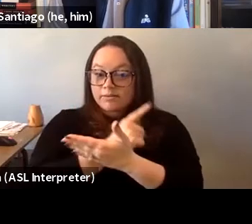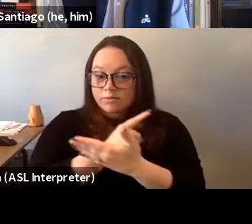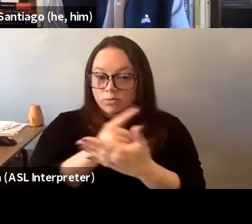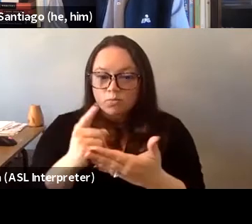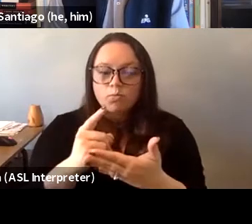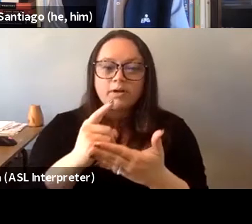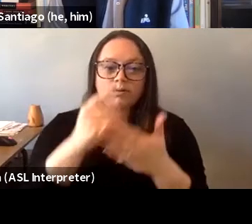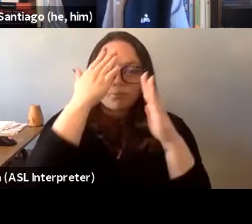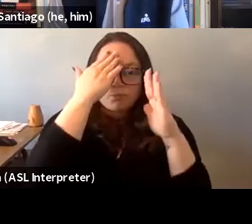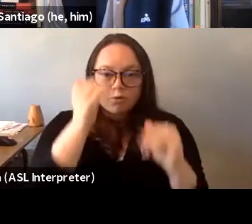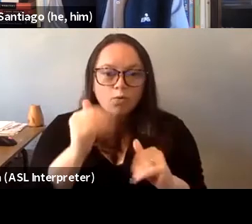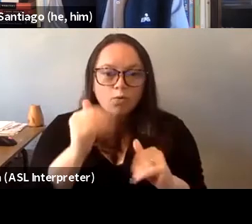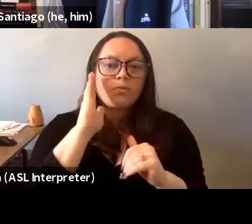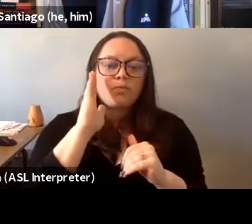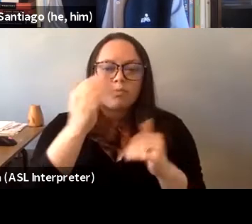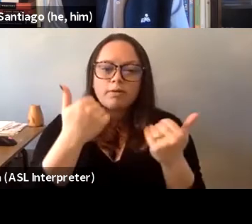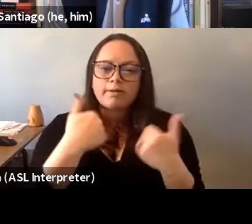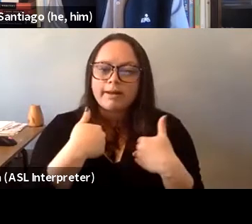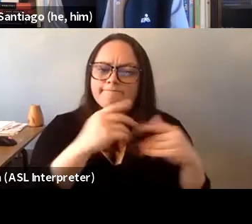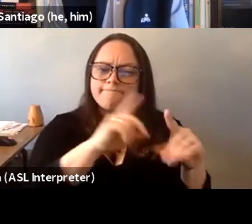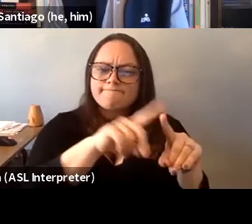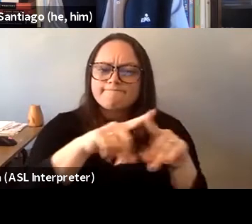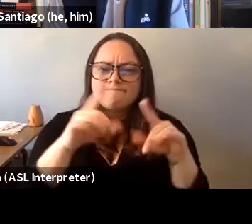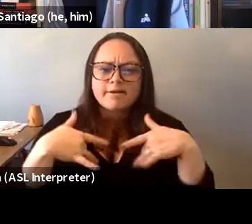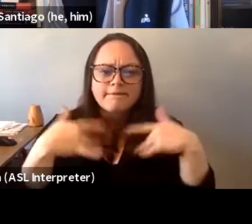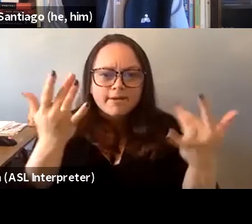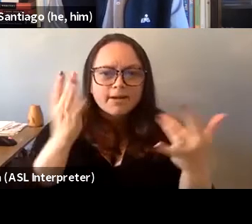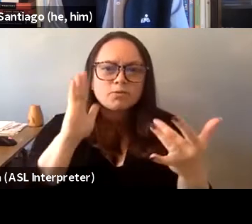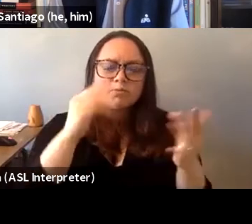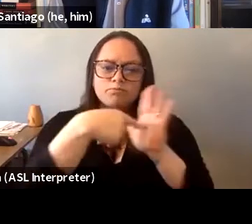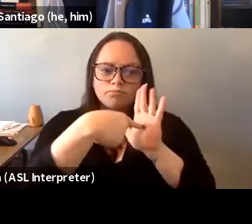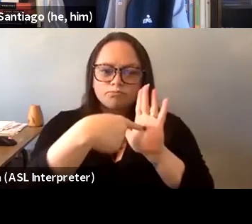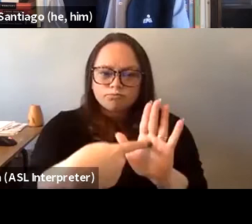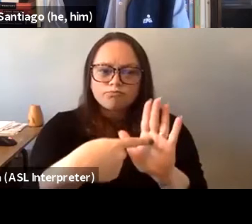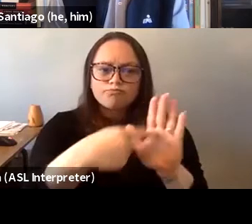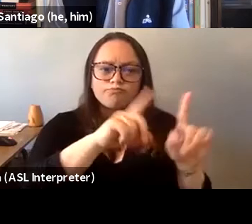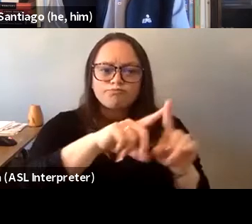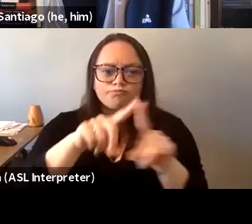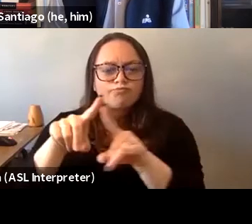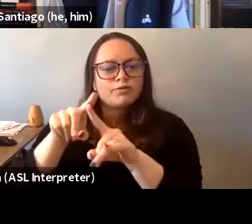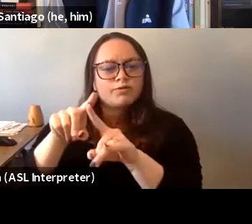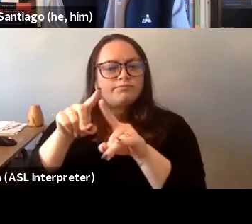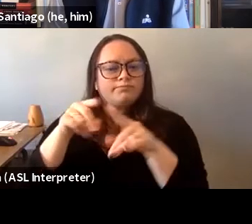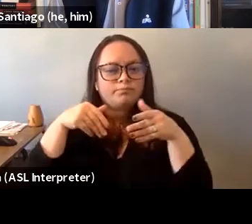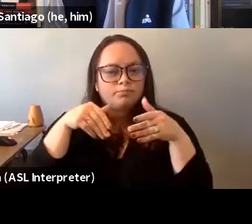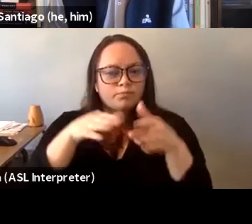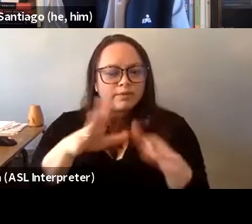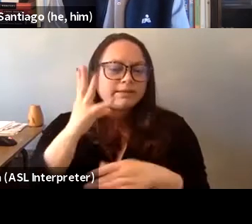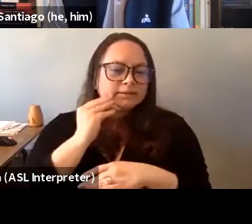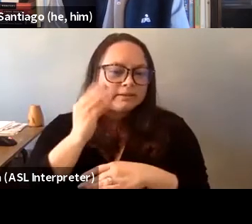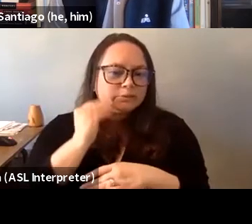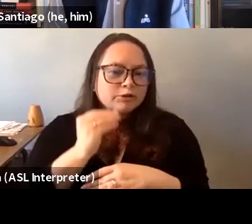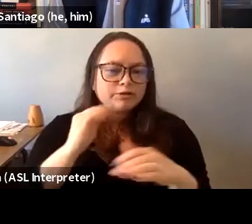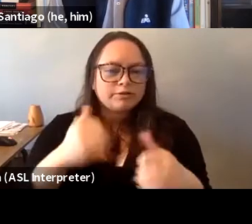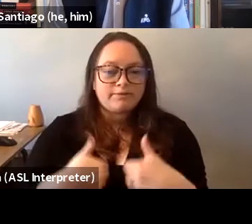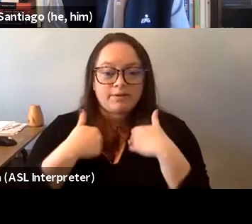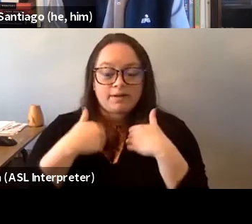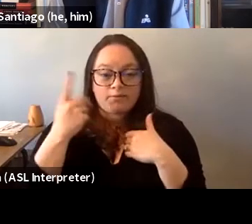a movie screening, some panels and an art show. We're hoping that through these events, we will all learn what it's like